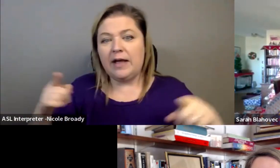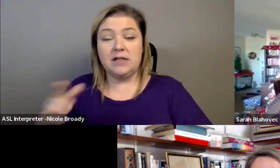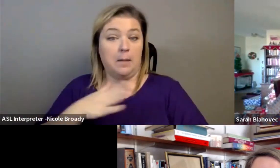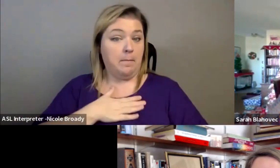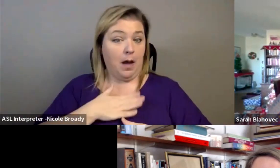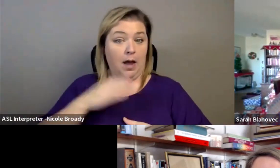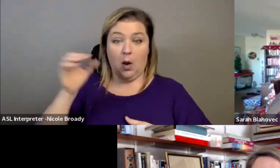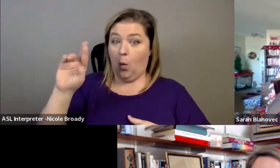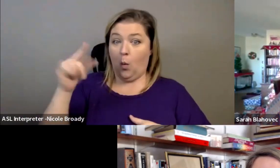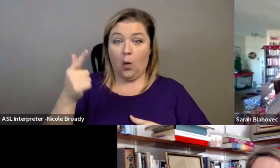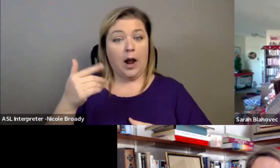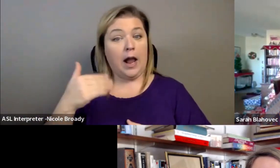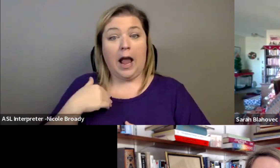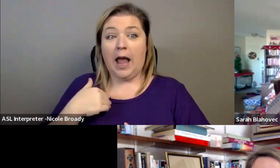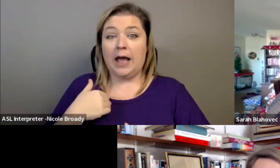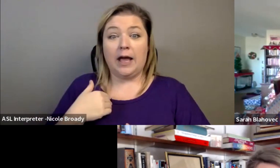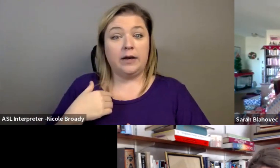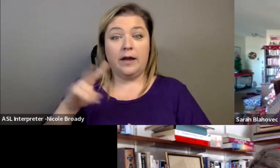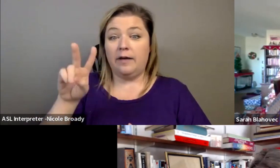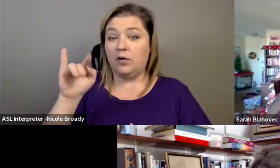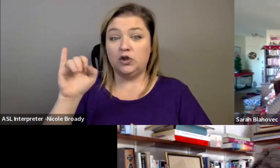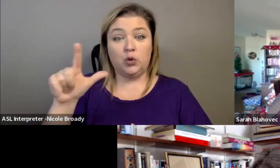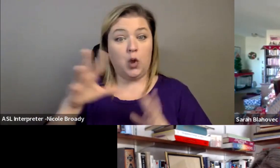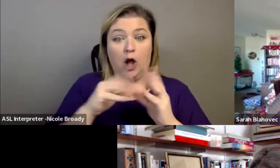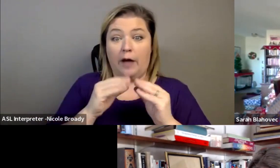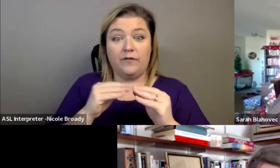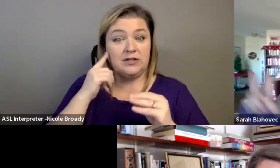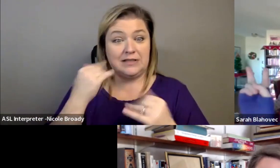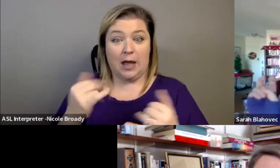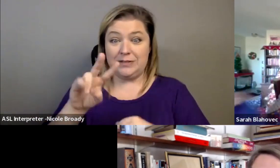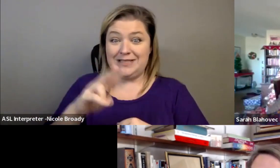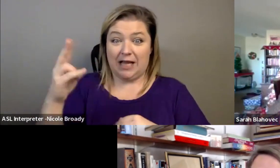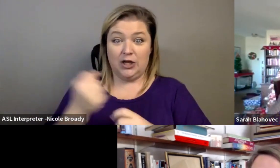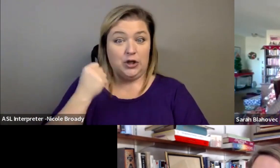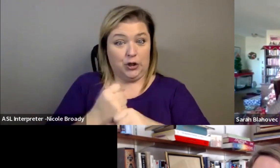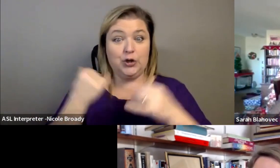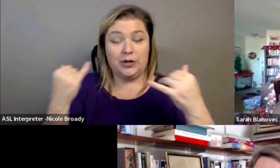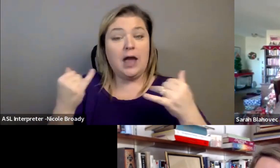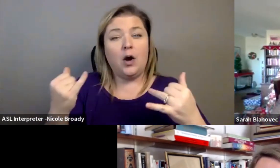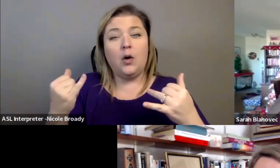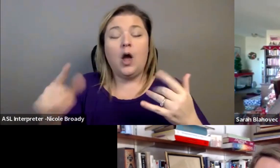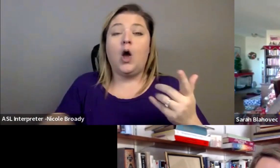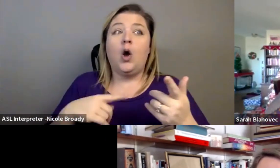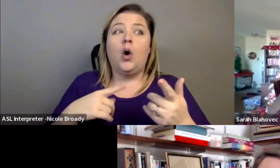has held a virtual conference for two years now. And even when we are quote, unquote, post COVID, which we're not at this